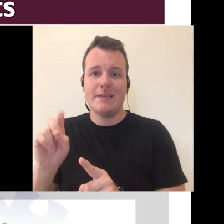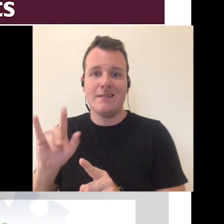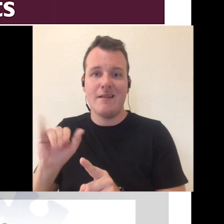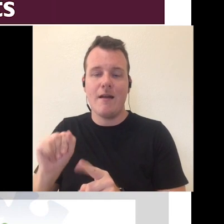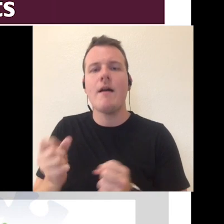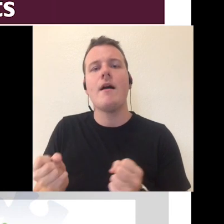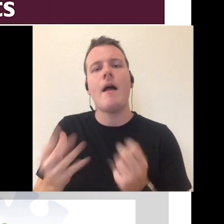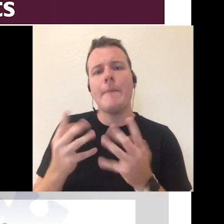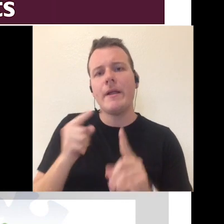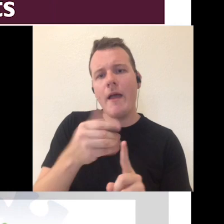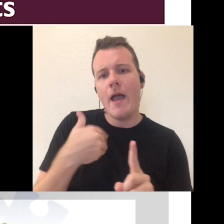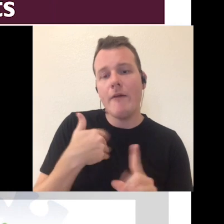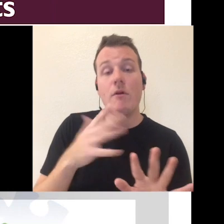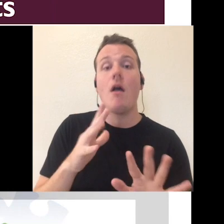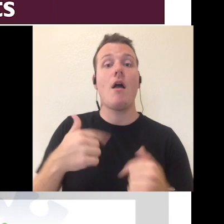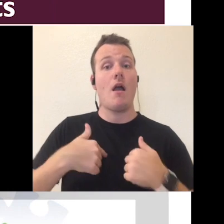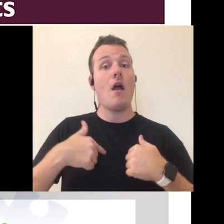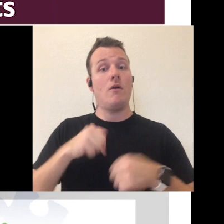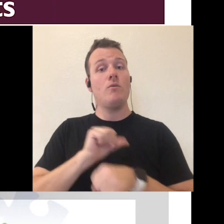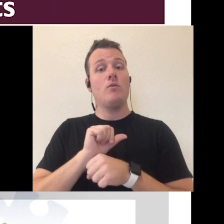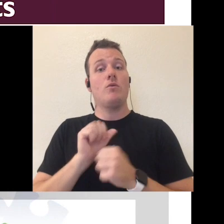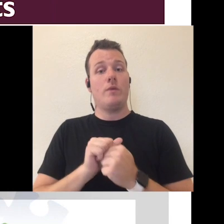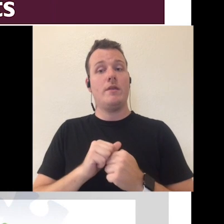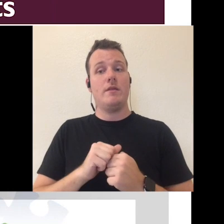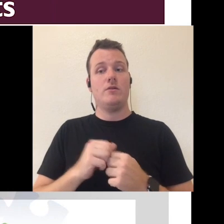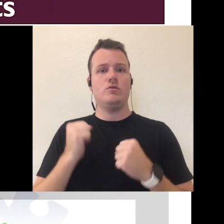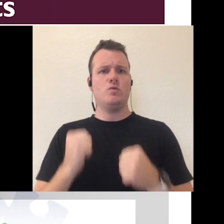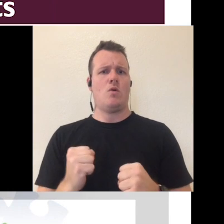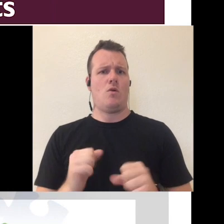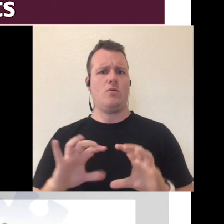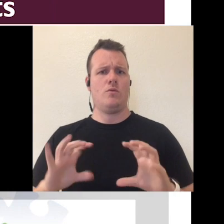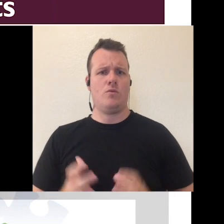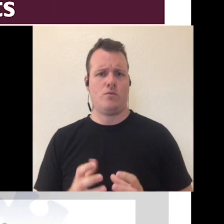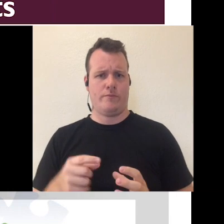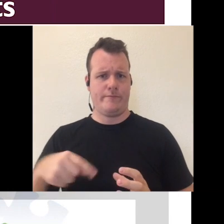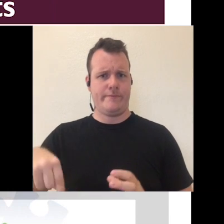Or how many of those kids will will have this. I worked with a a strong group